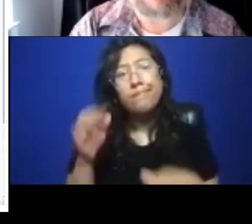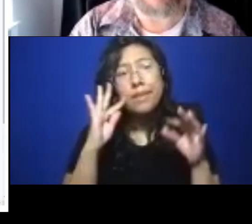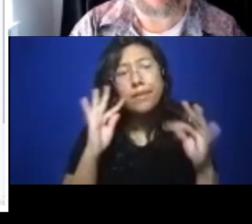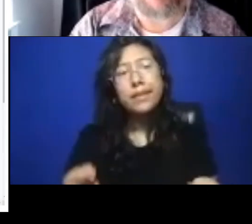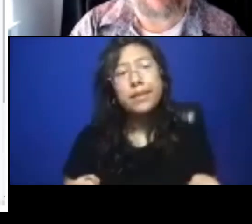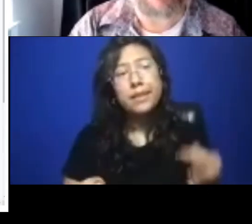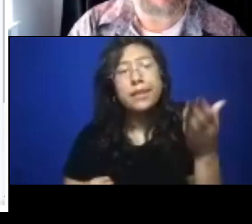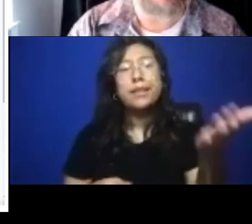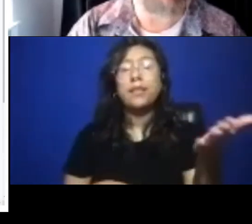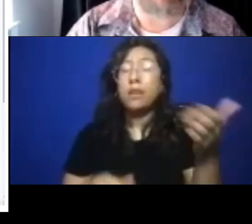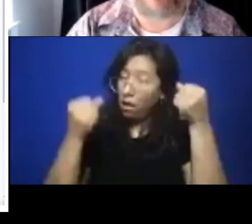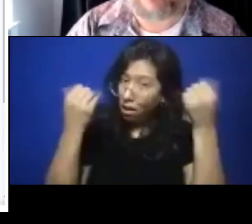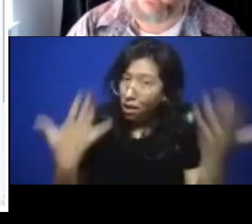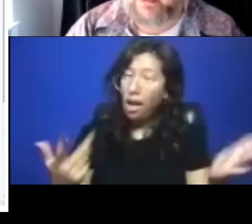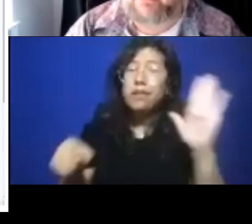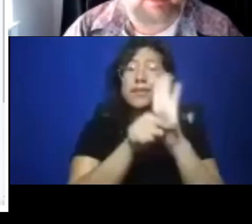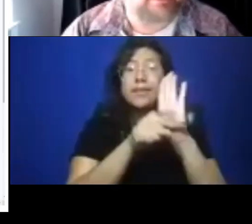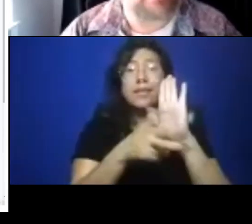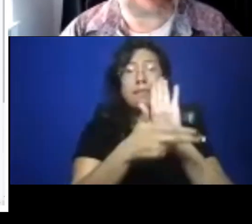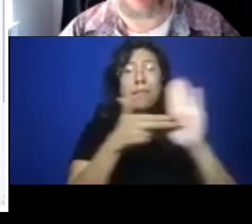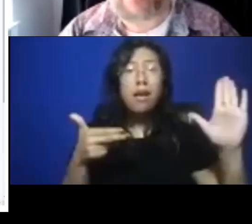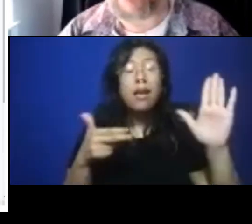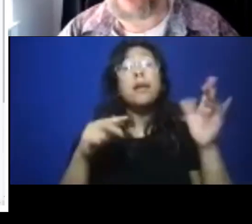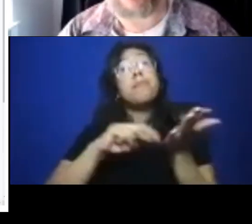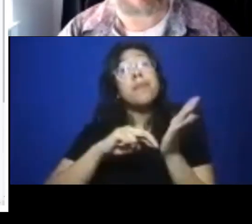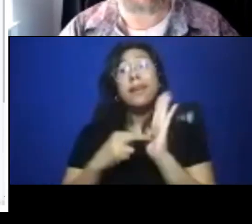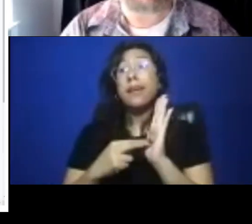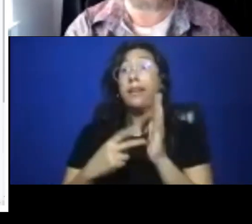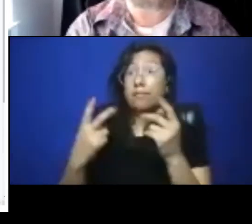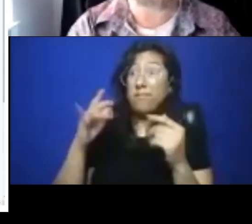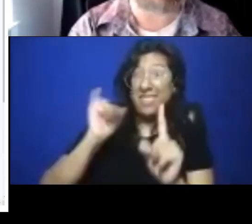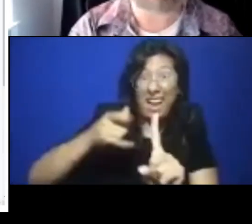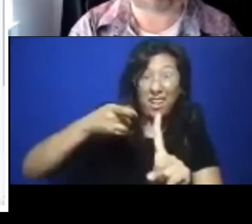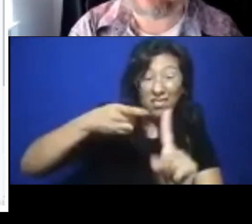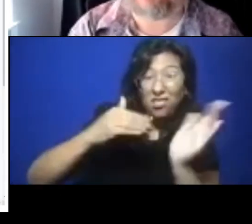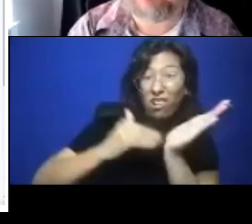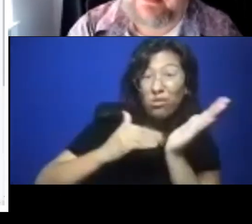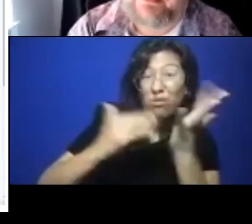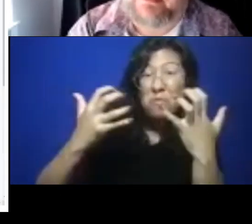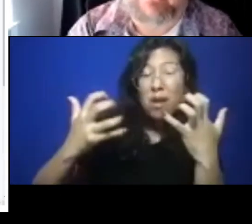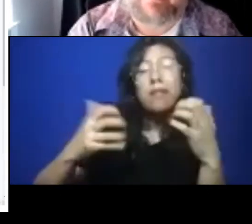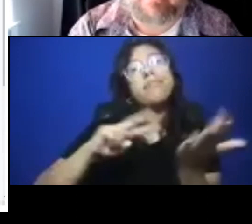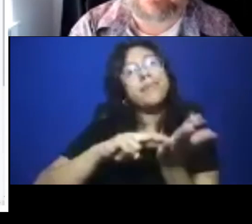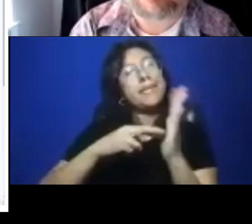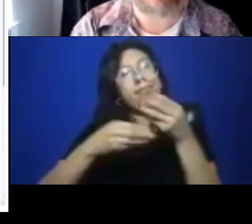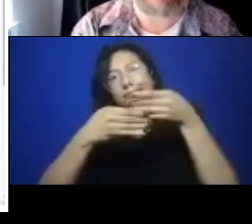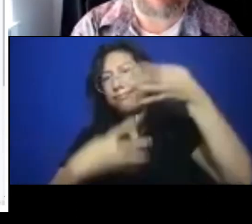Lots of stigma. Provider wait lists, exactly. That can be a really huge problem. Transportation, yes.